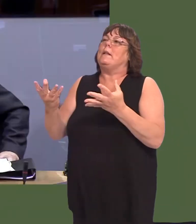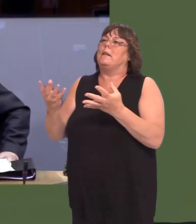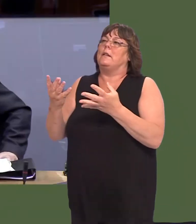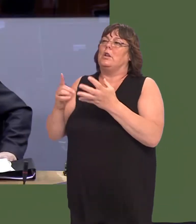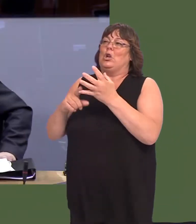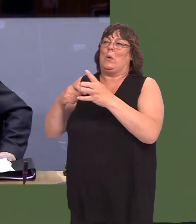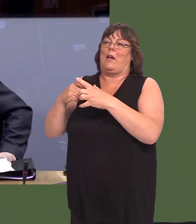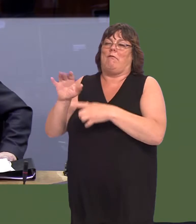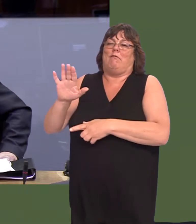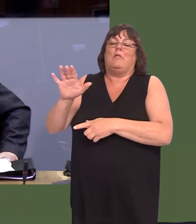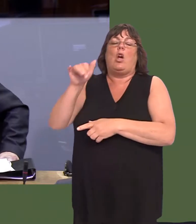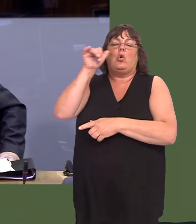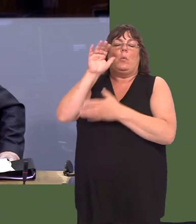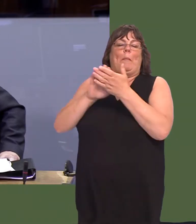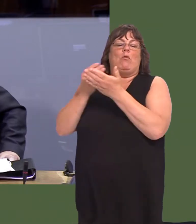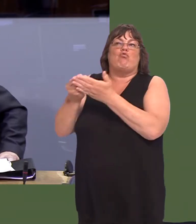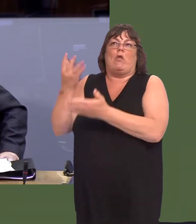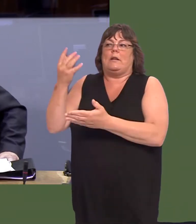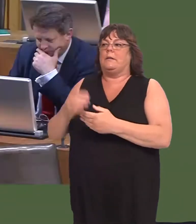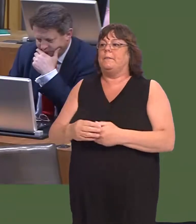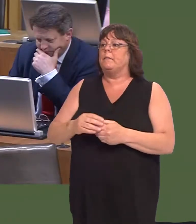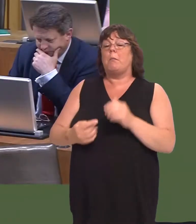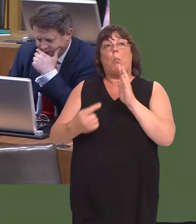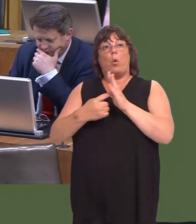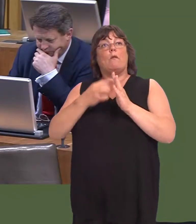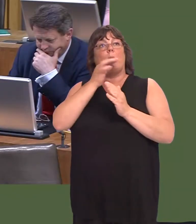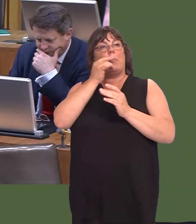I mean, itís hugely important that people understand what happens here and there will